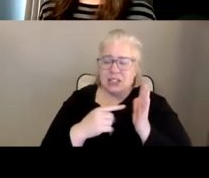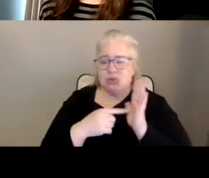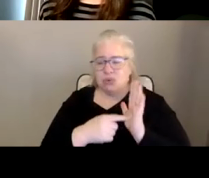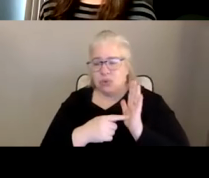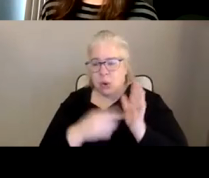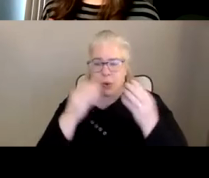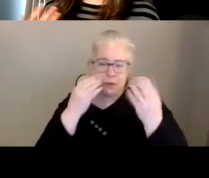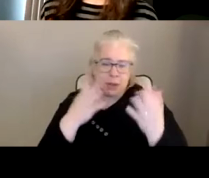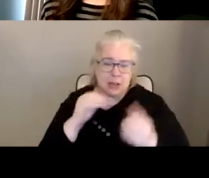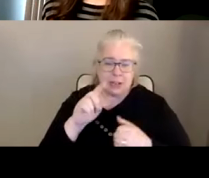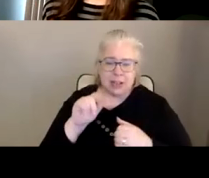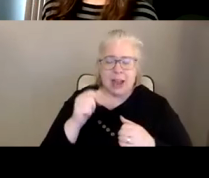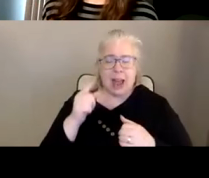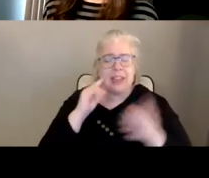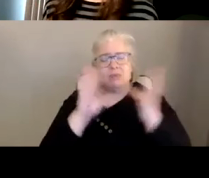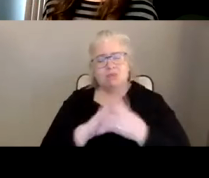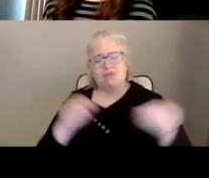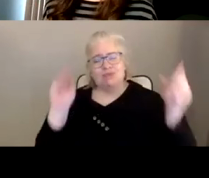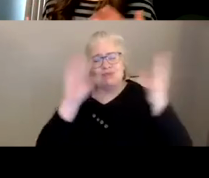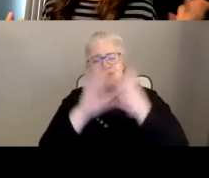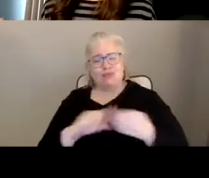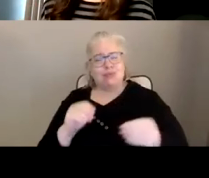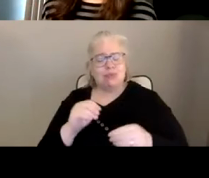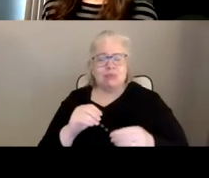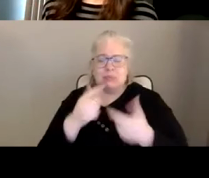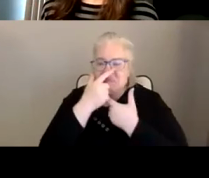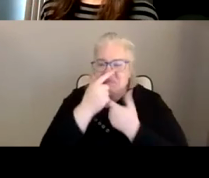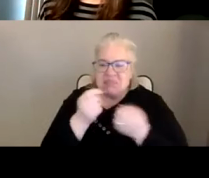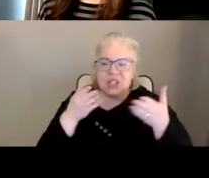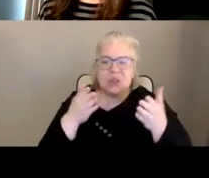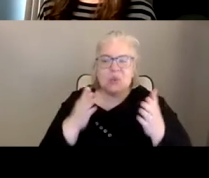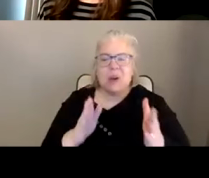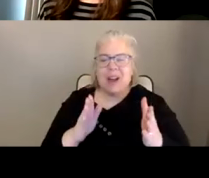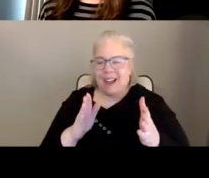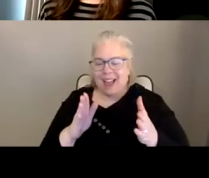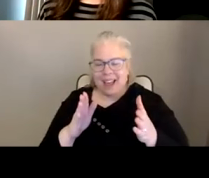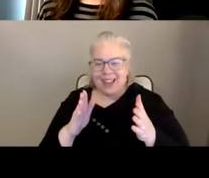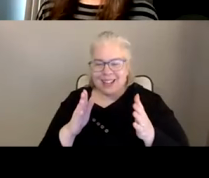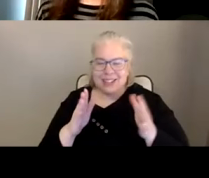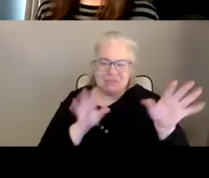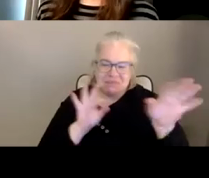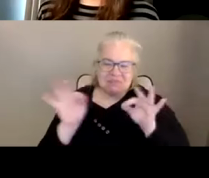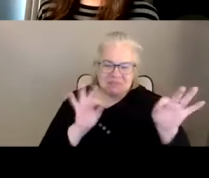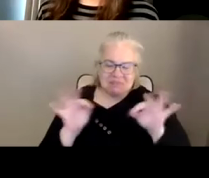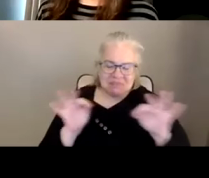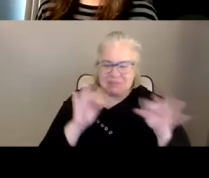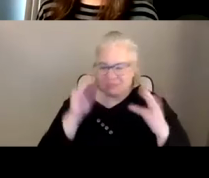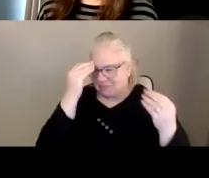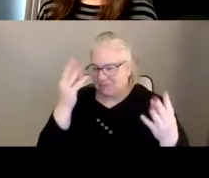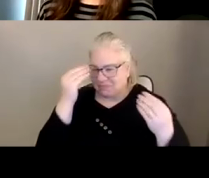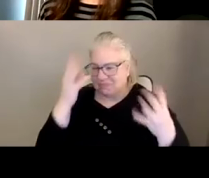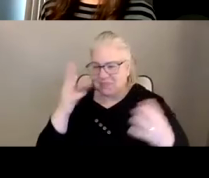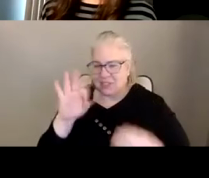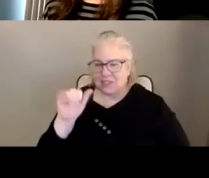I think storytelling is one of the best ways and certainly the least boring way to share facts and information.